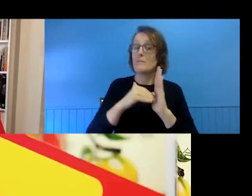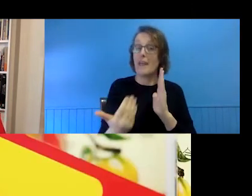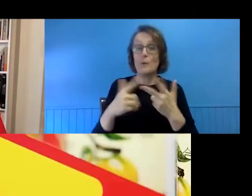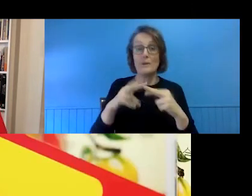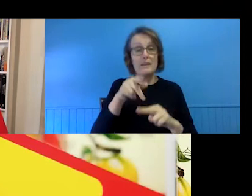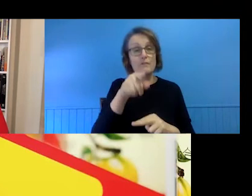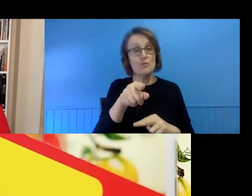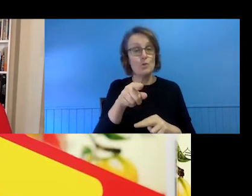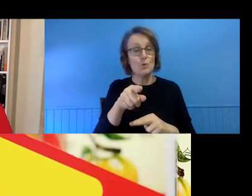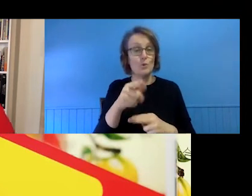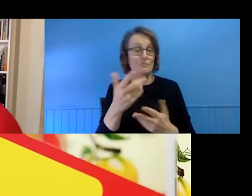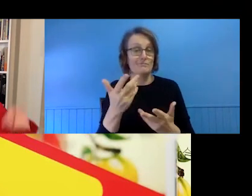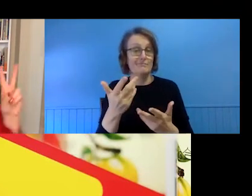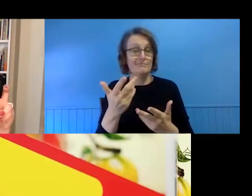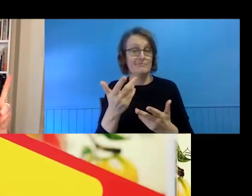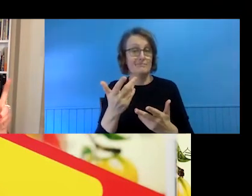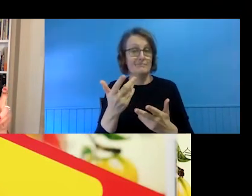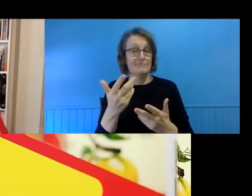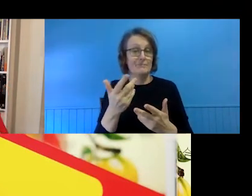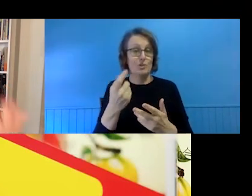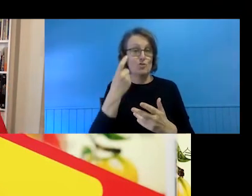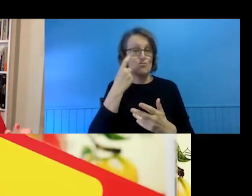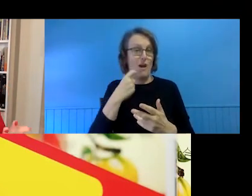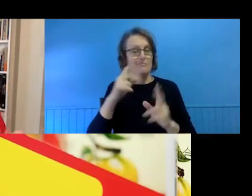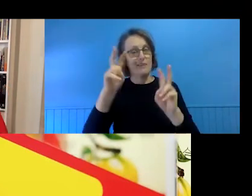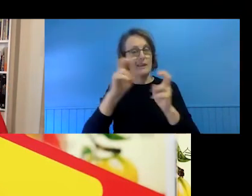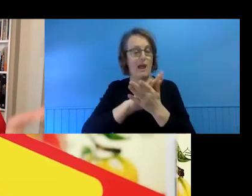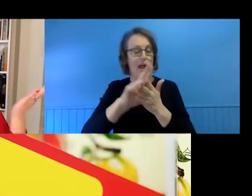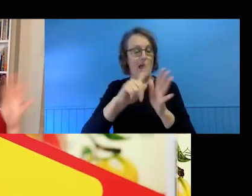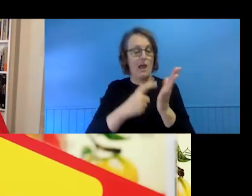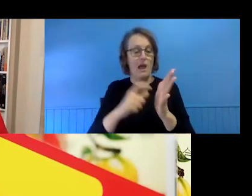have ever undertaken the so-called hard sell as part of your marketing,